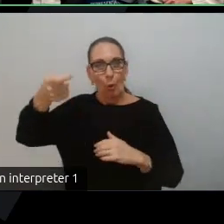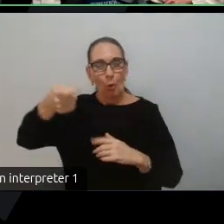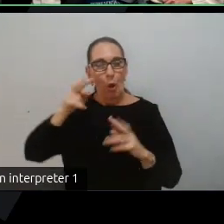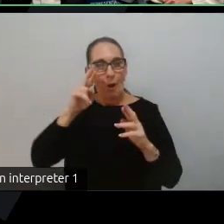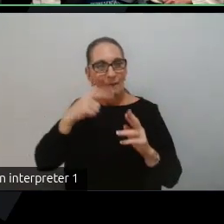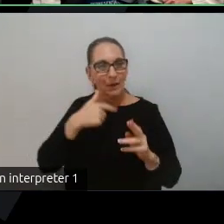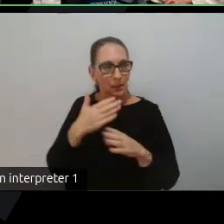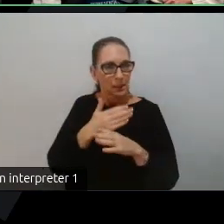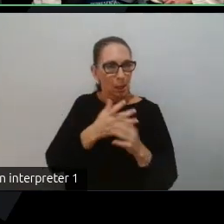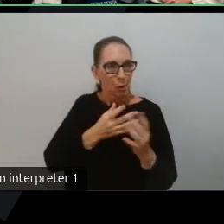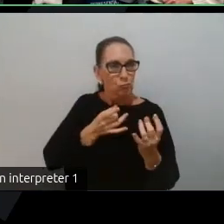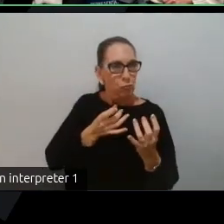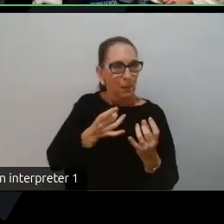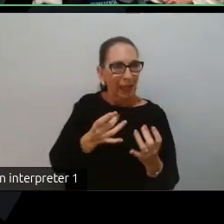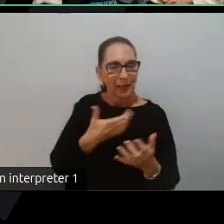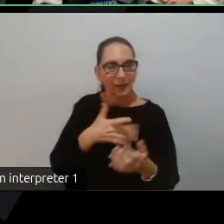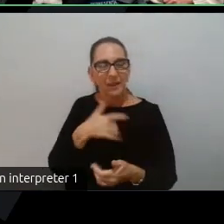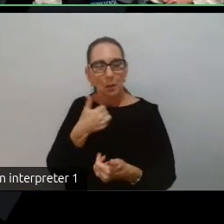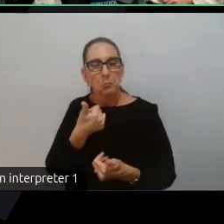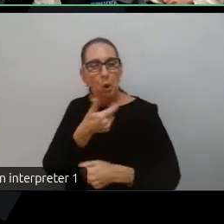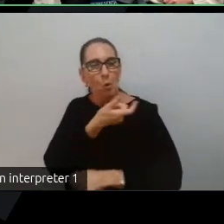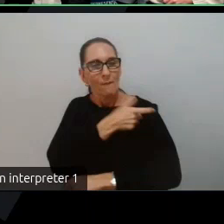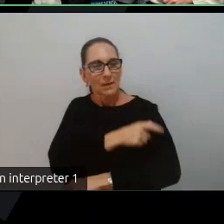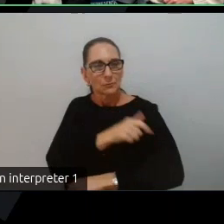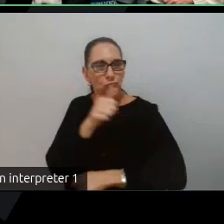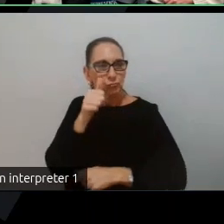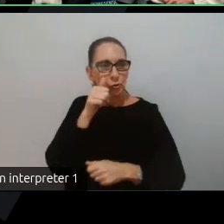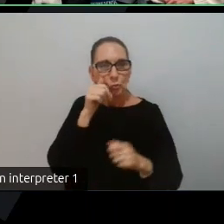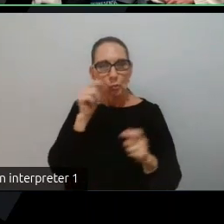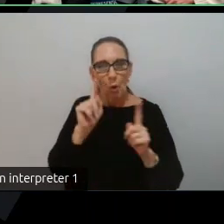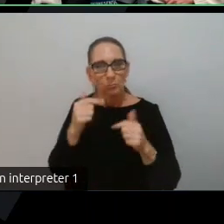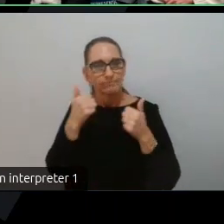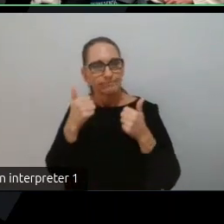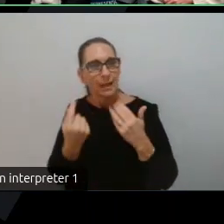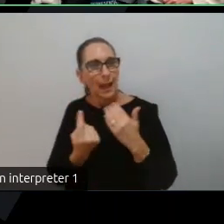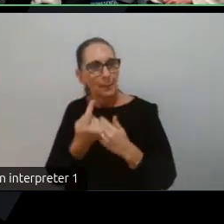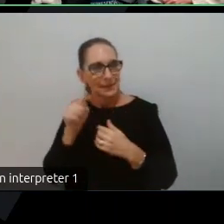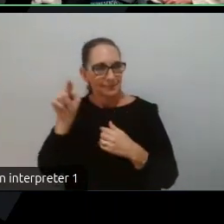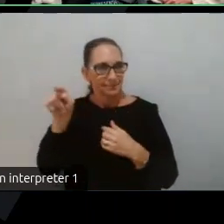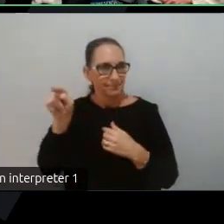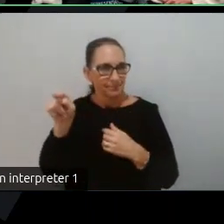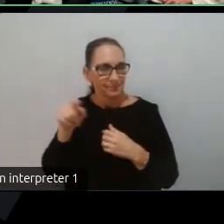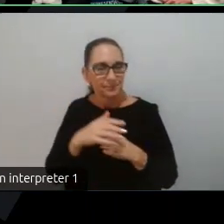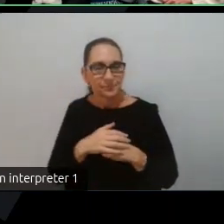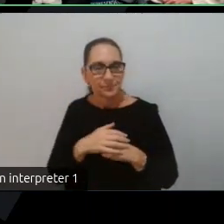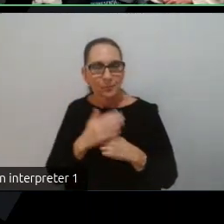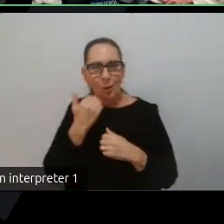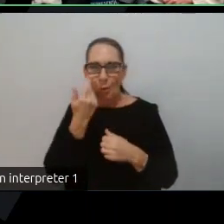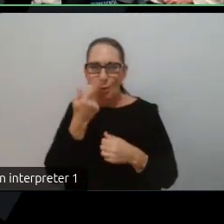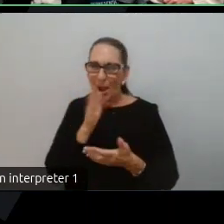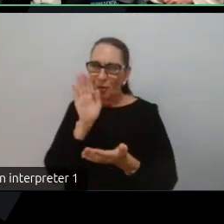feel more confident that you're going to get a good outcome on the day. Always arrive early for